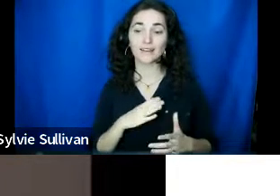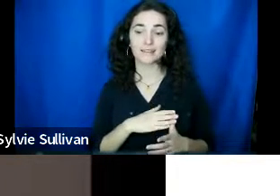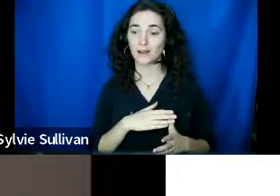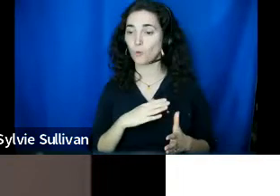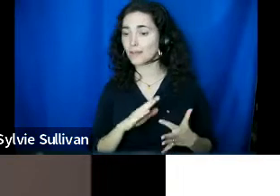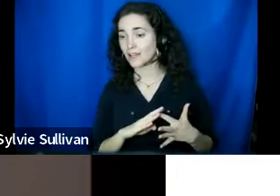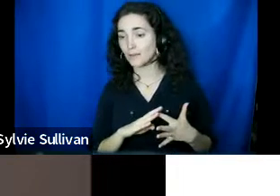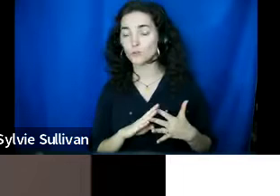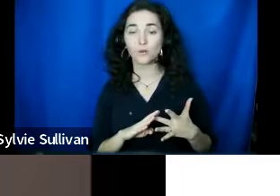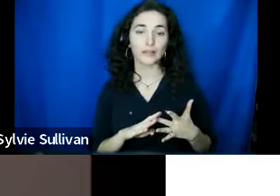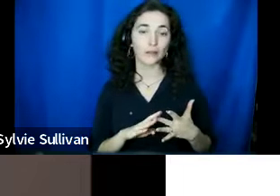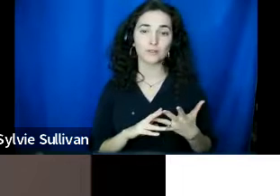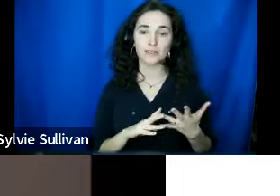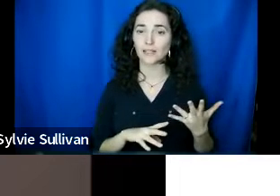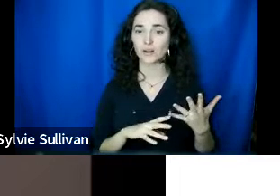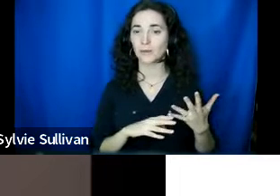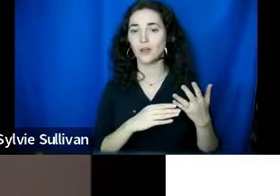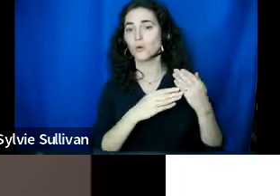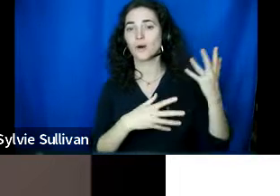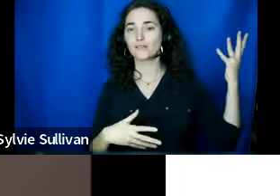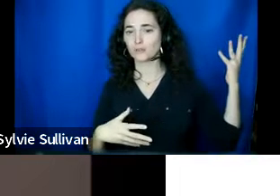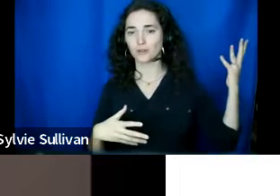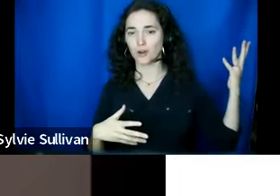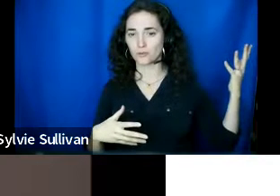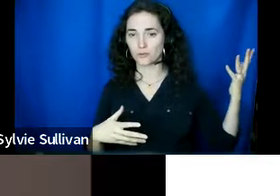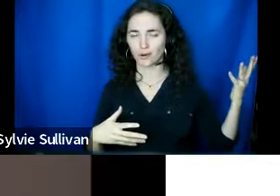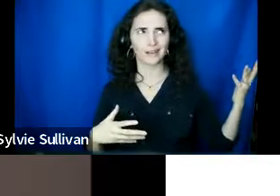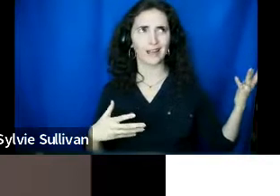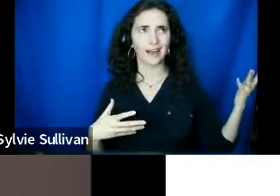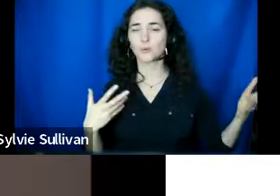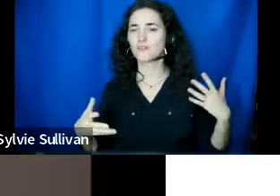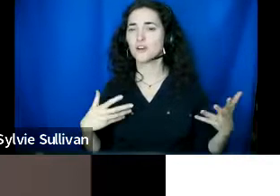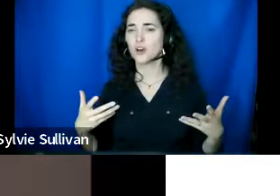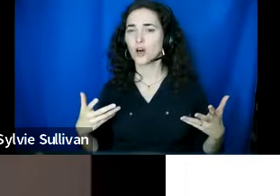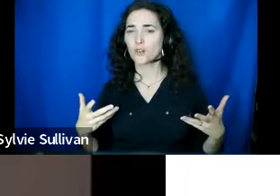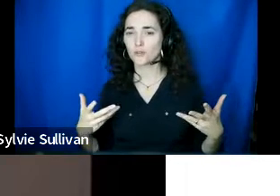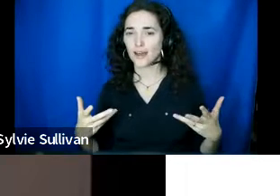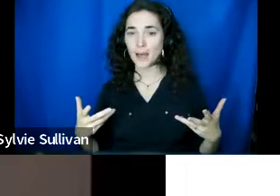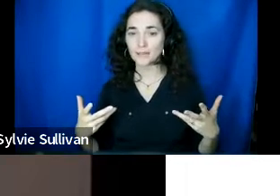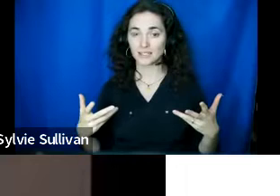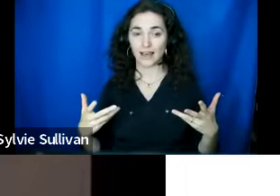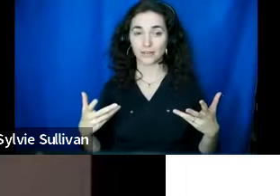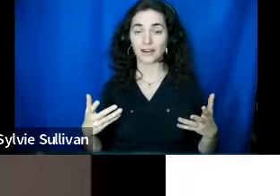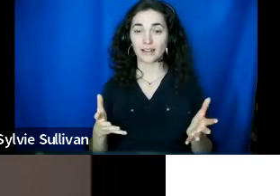Now with facetime, whatsapp, duo, telegram, and whatever other...Glide, or whatever other apps that's out there.